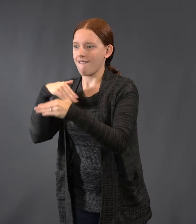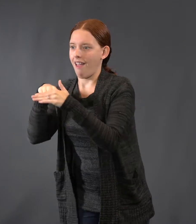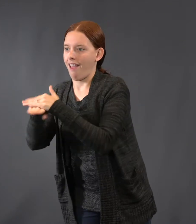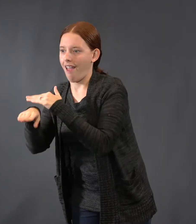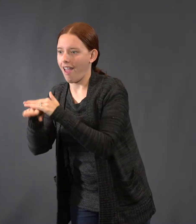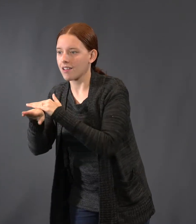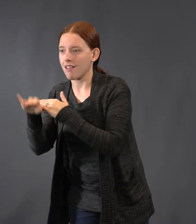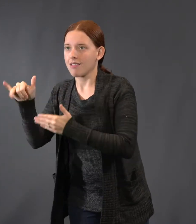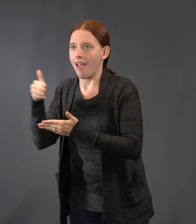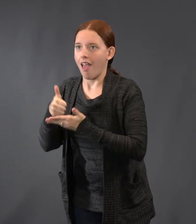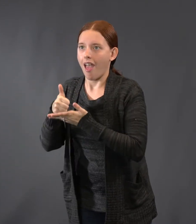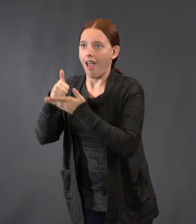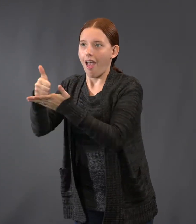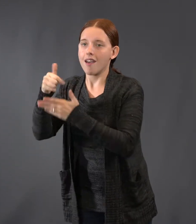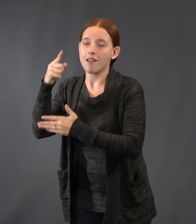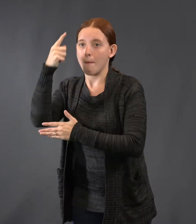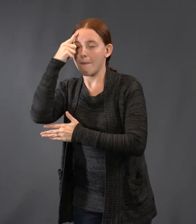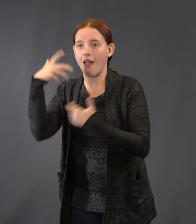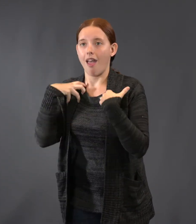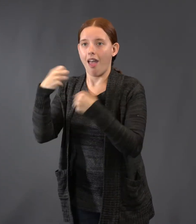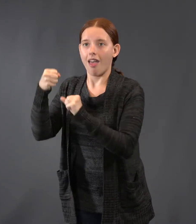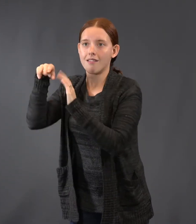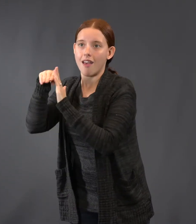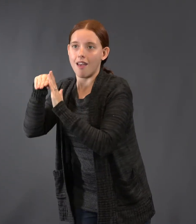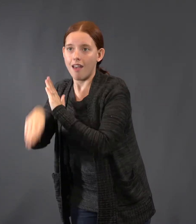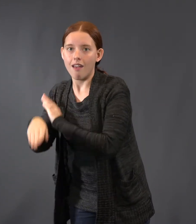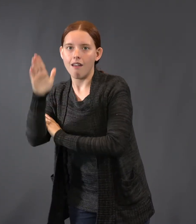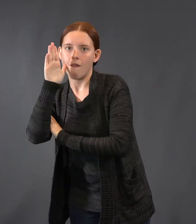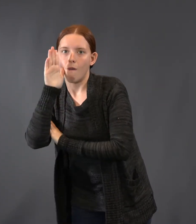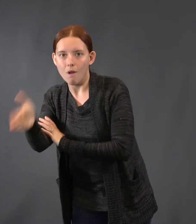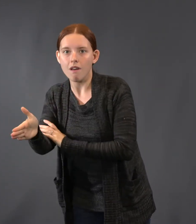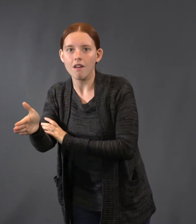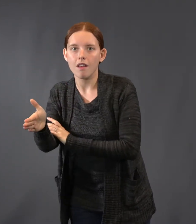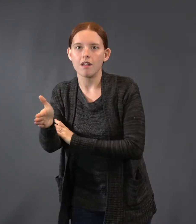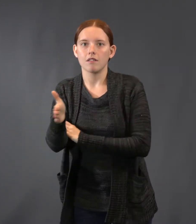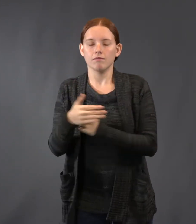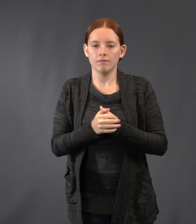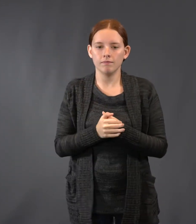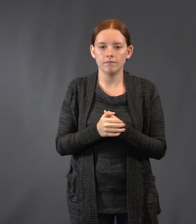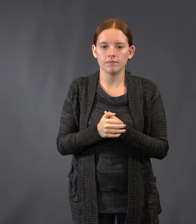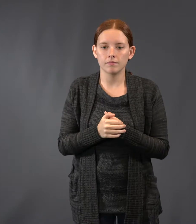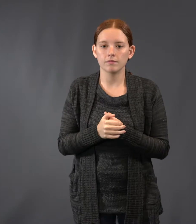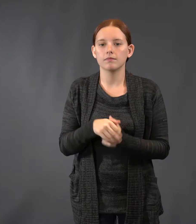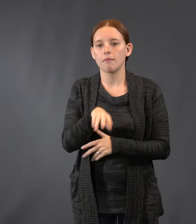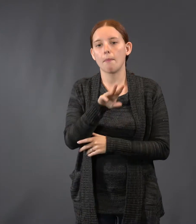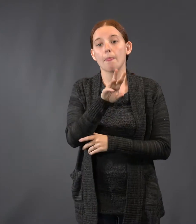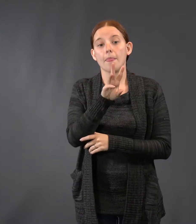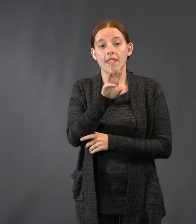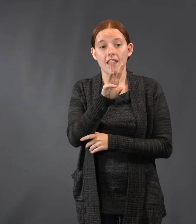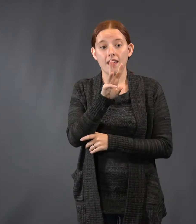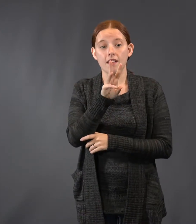you think about the high prevalence of mental health conditions in the deaf and hard of hearing population.